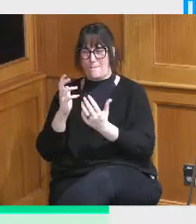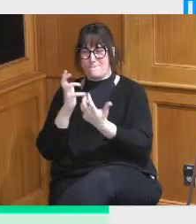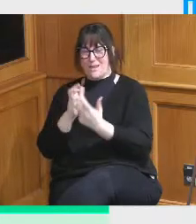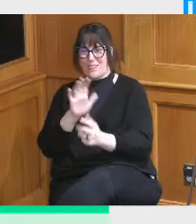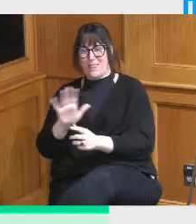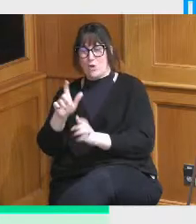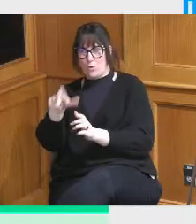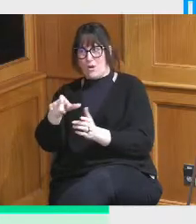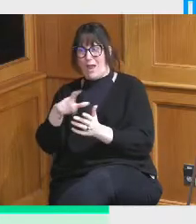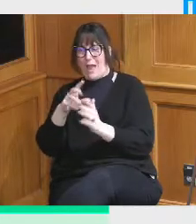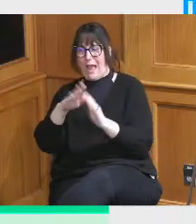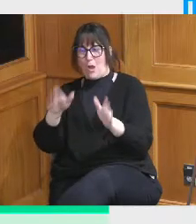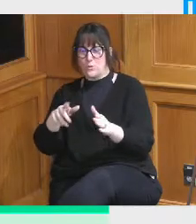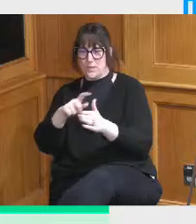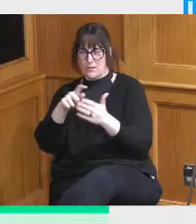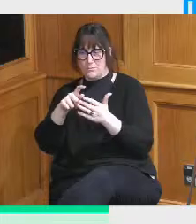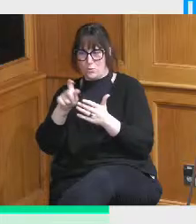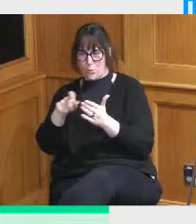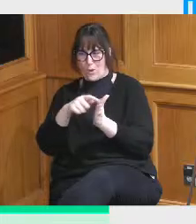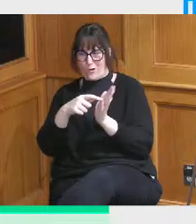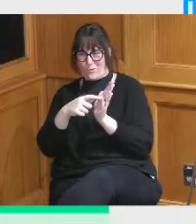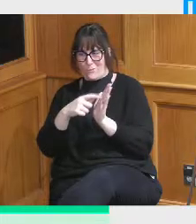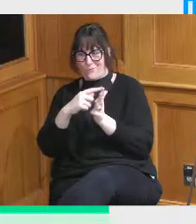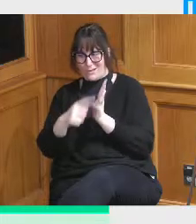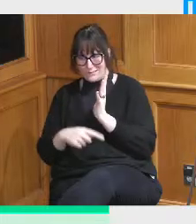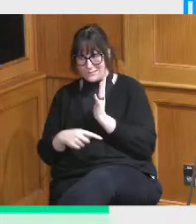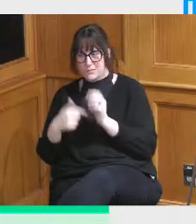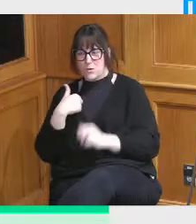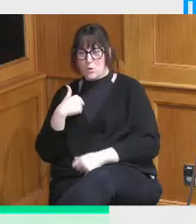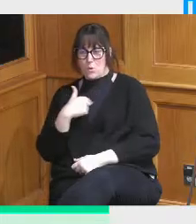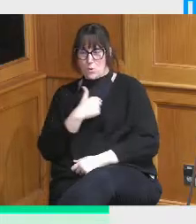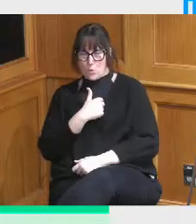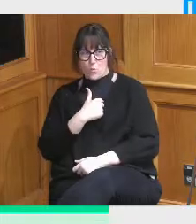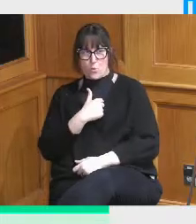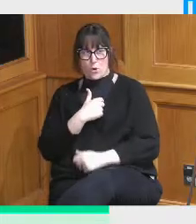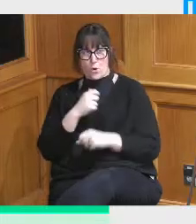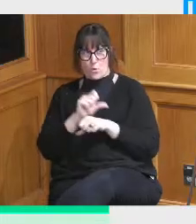currently working with Administration to further Ved Catholic Charity's ability to complete their